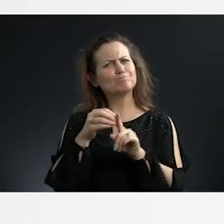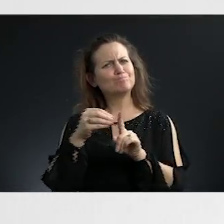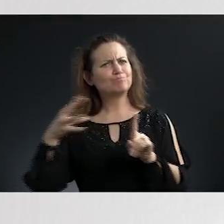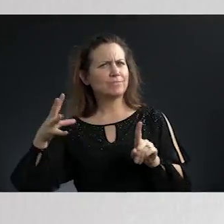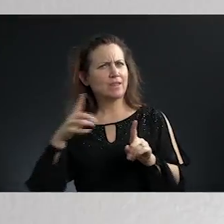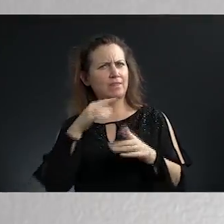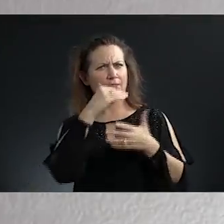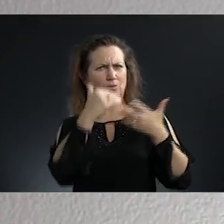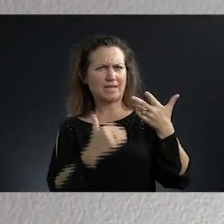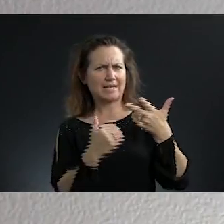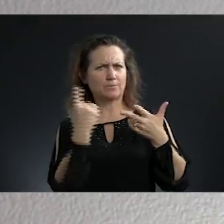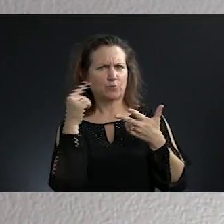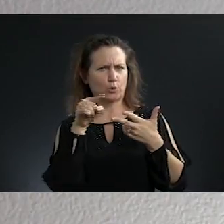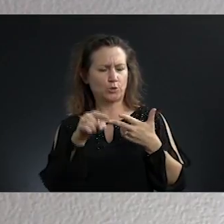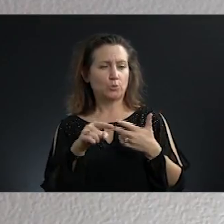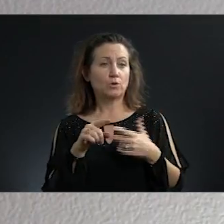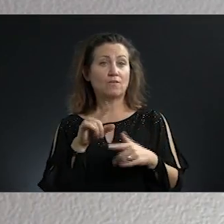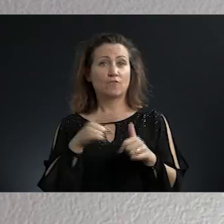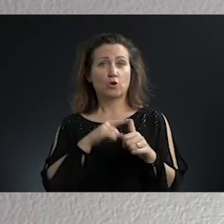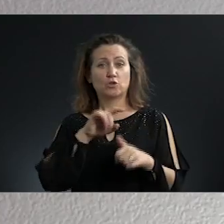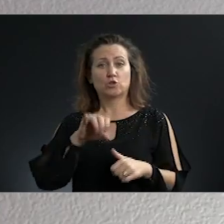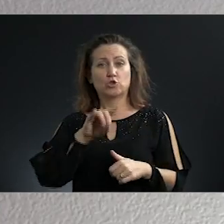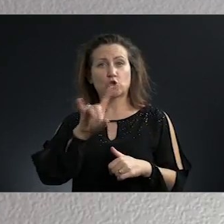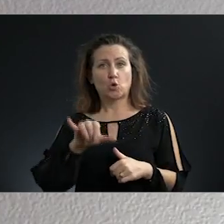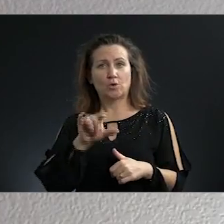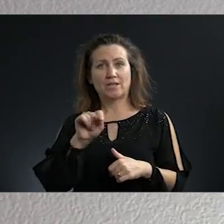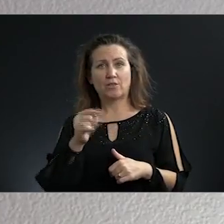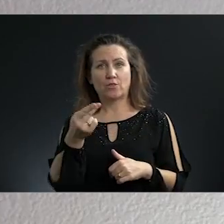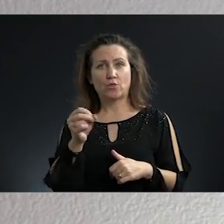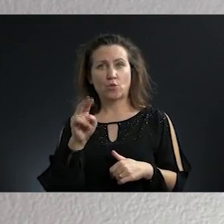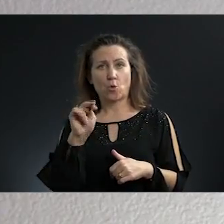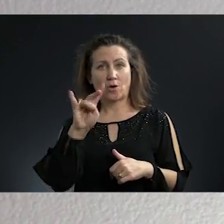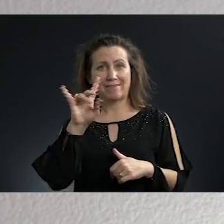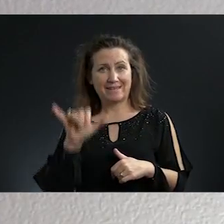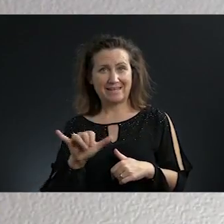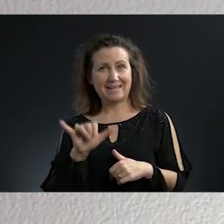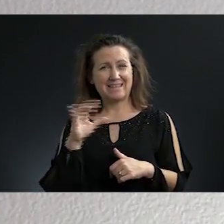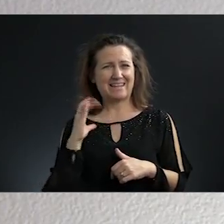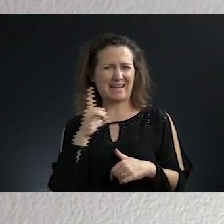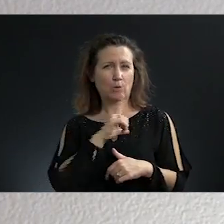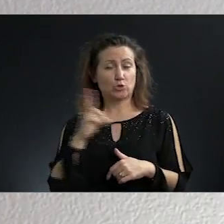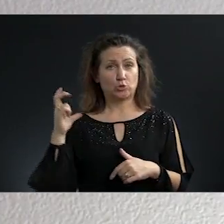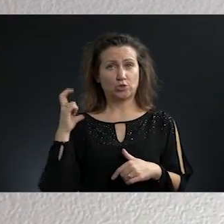first of all Jodi Thornley, the Council Chair will call the meeting to order and